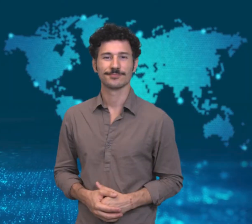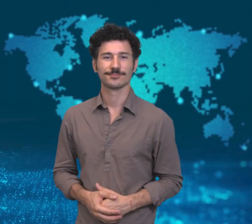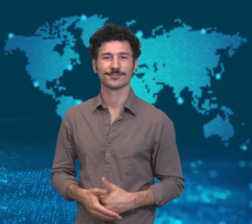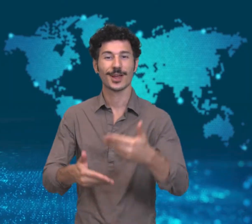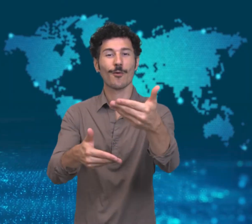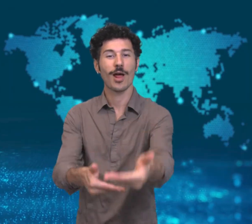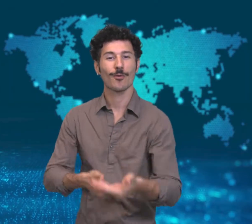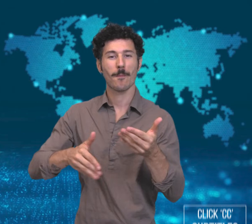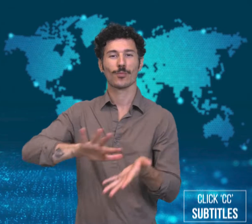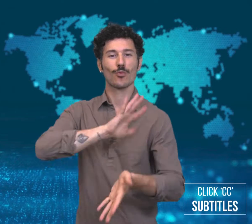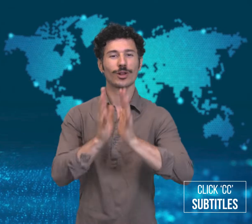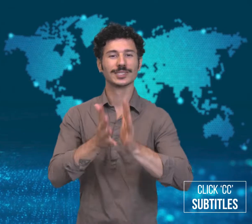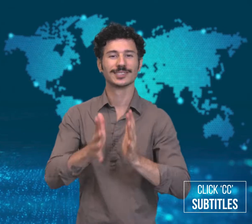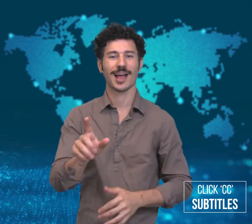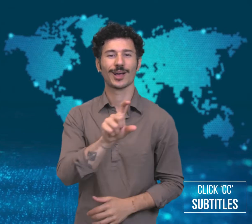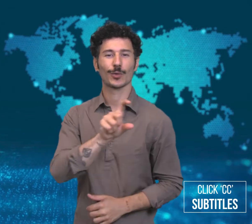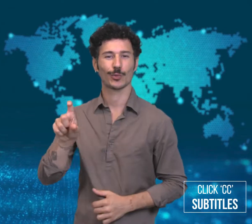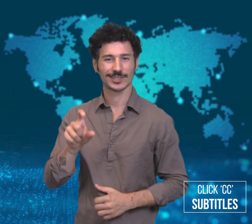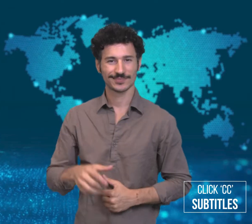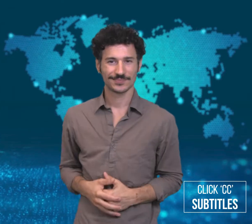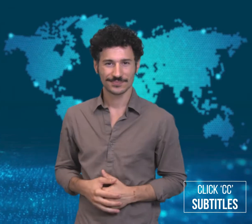Welcome to WorldSign Week!